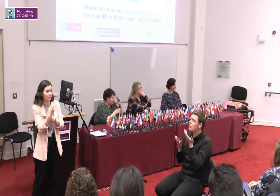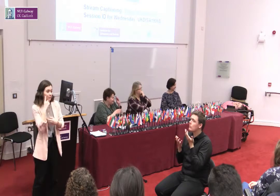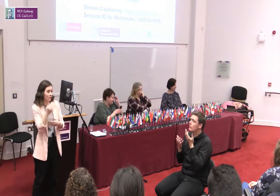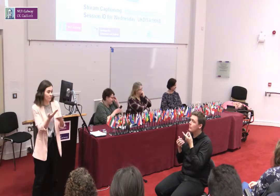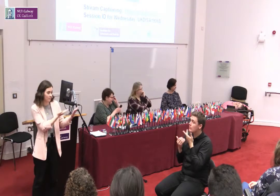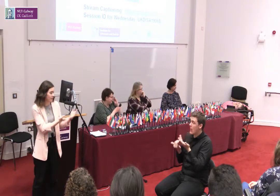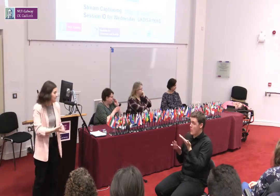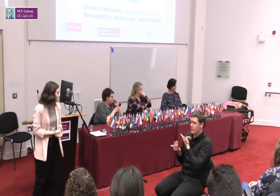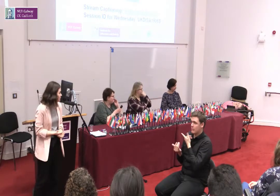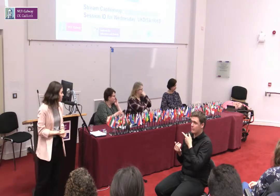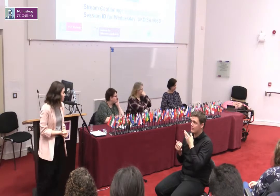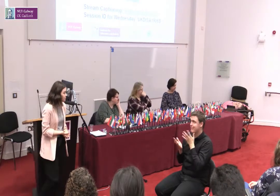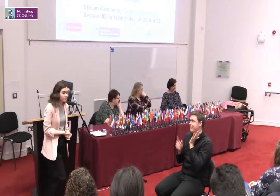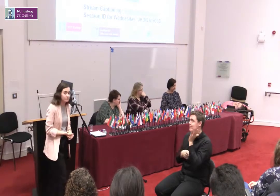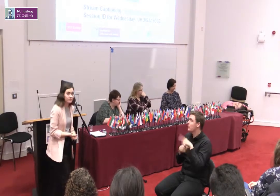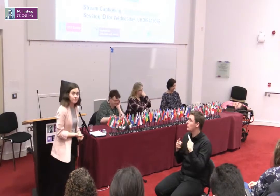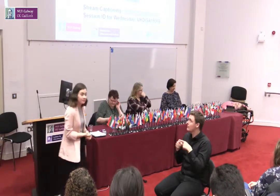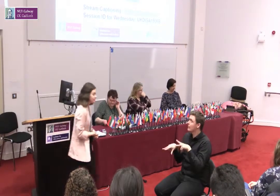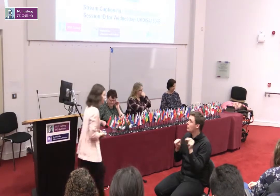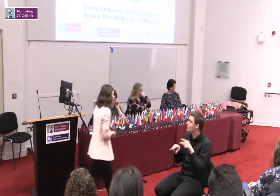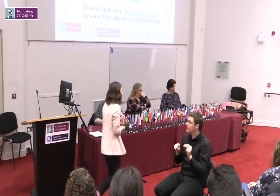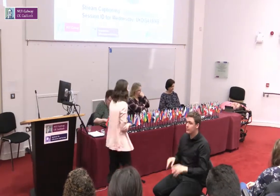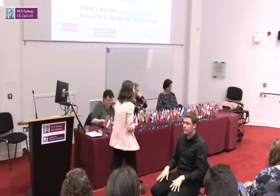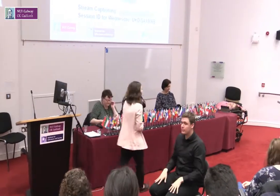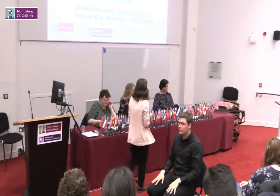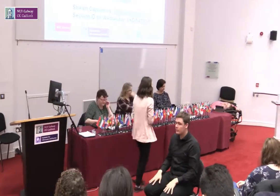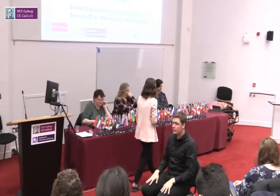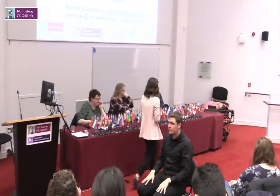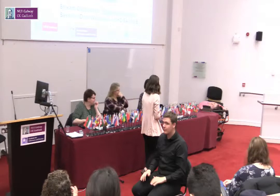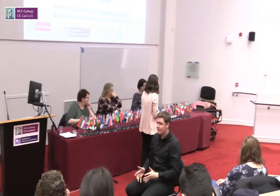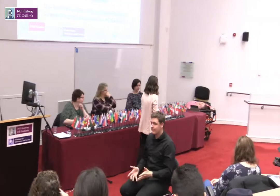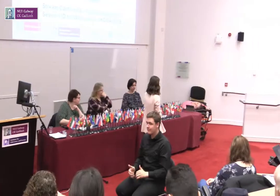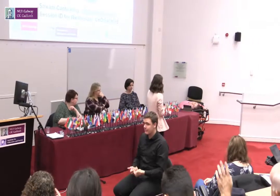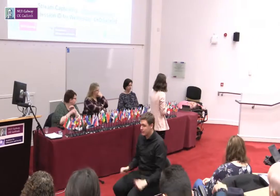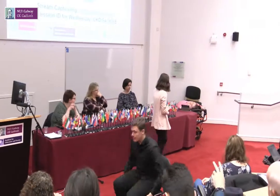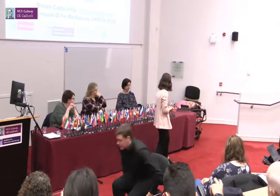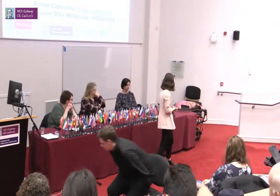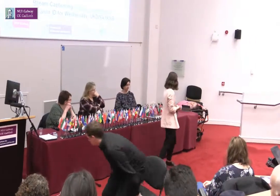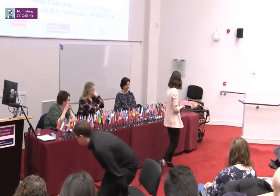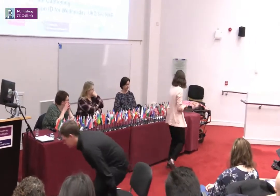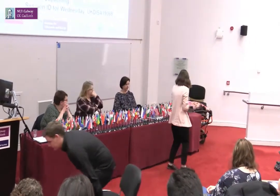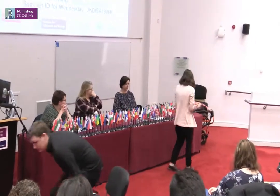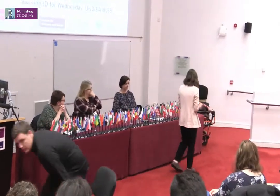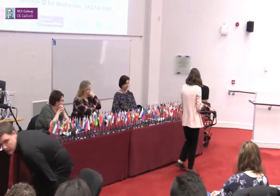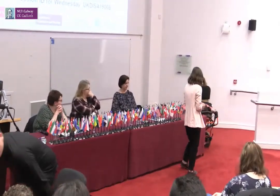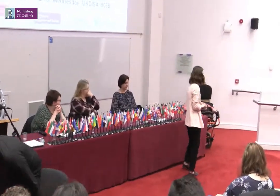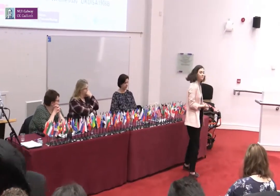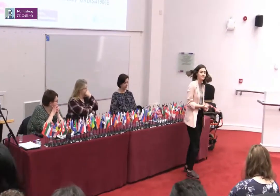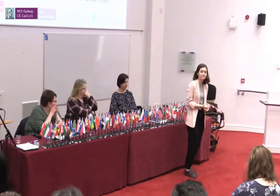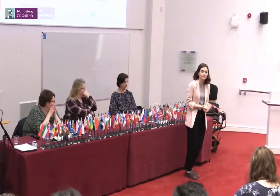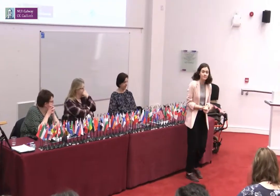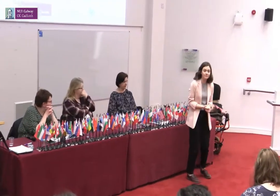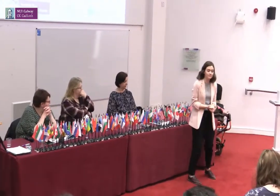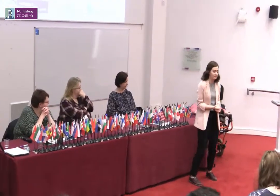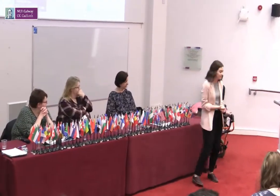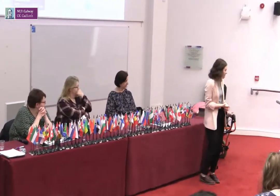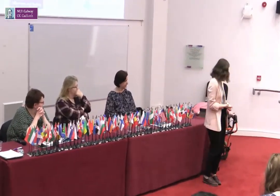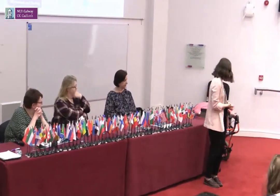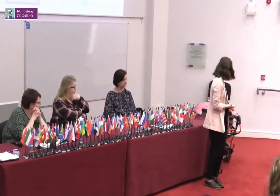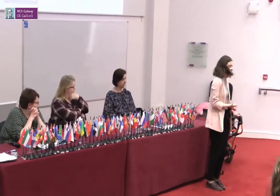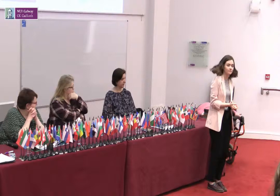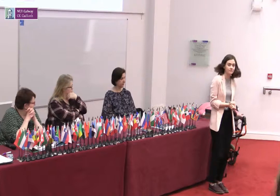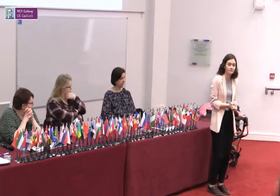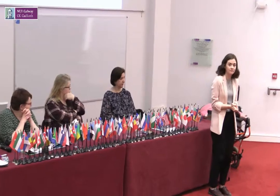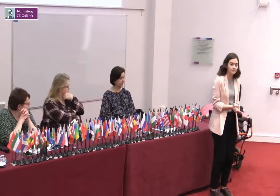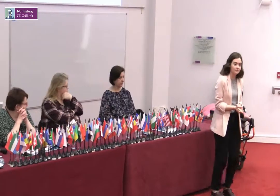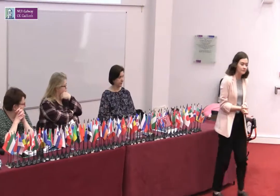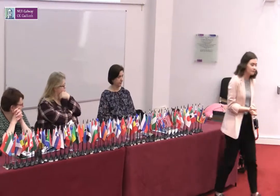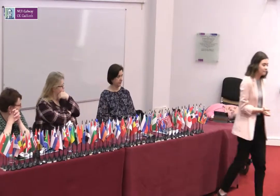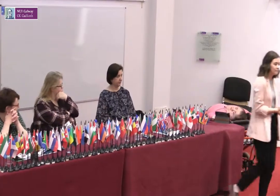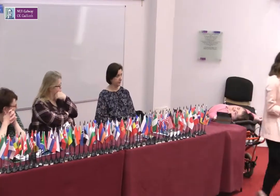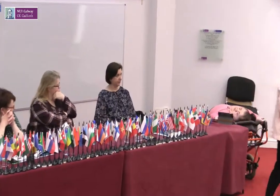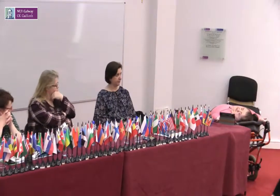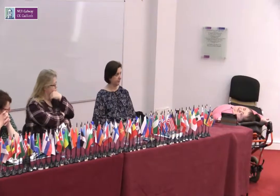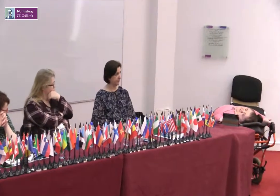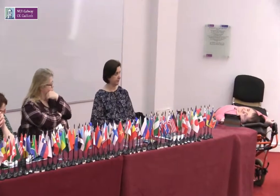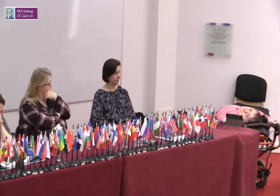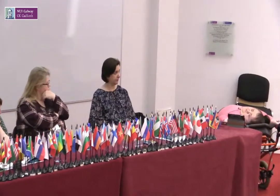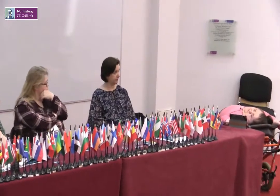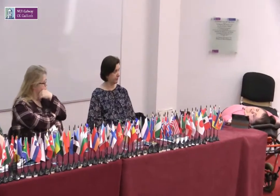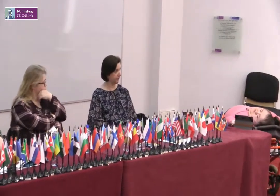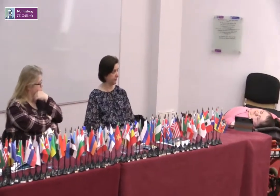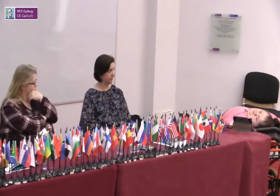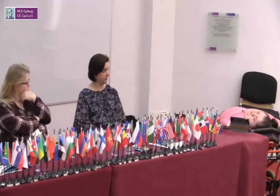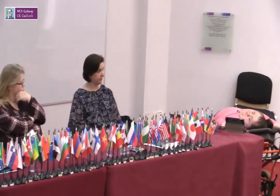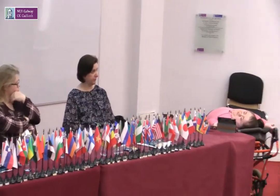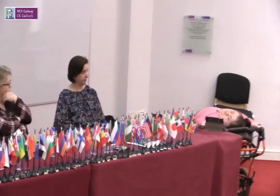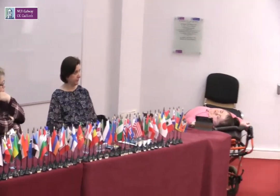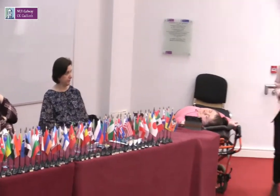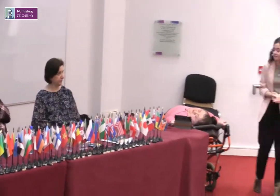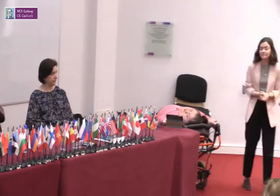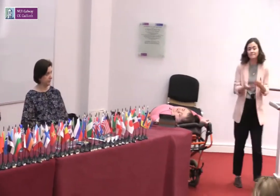I want to thank you for listening to me for